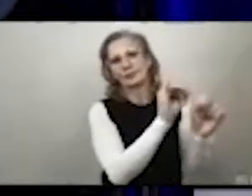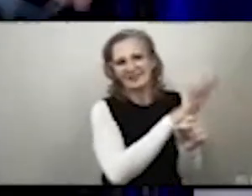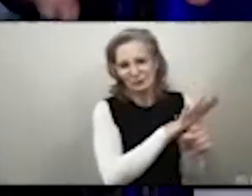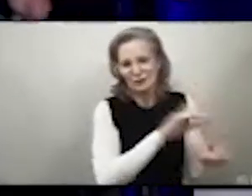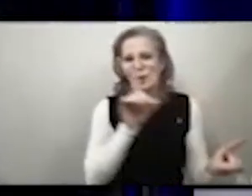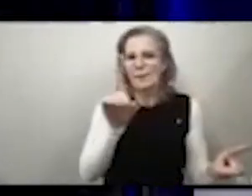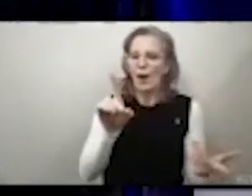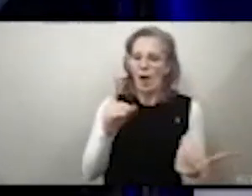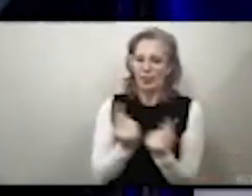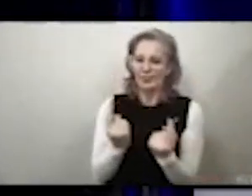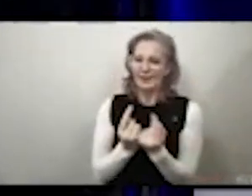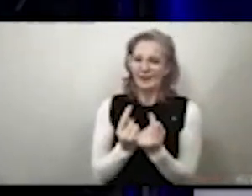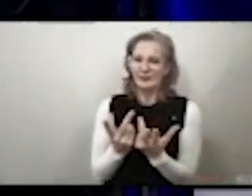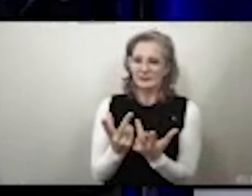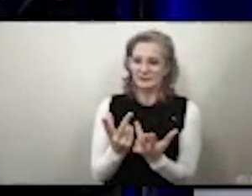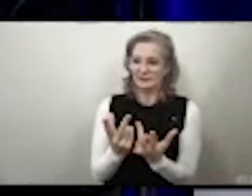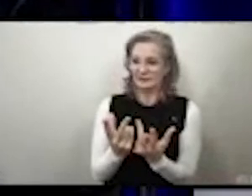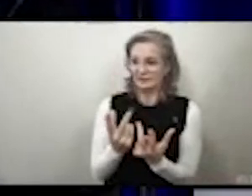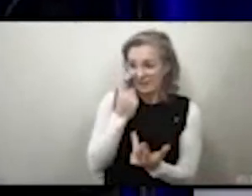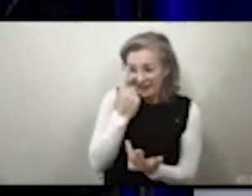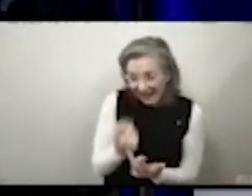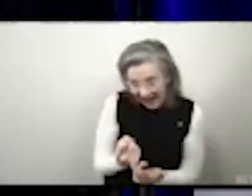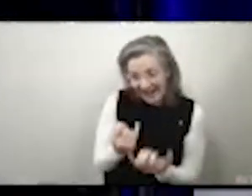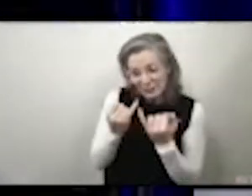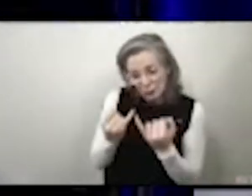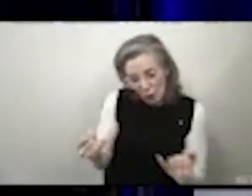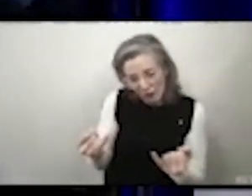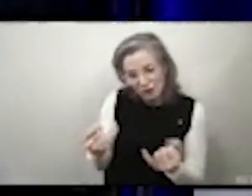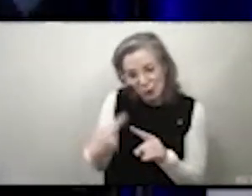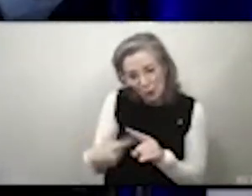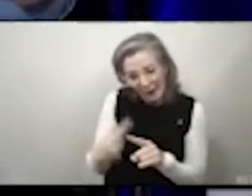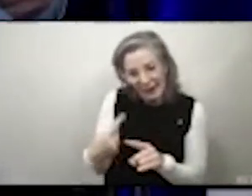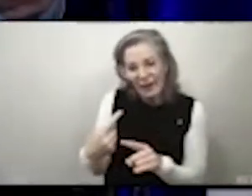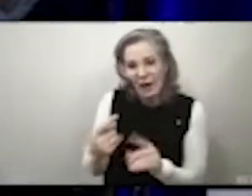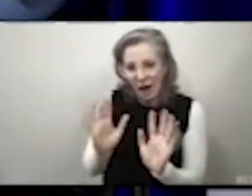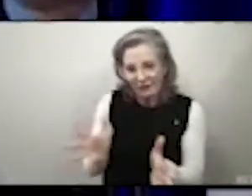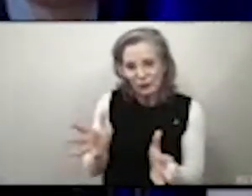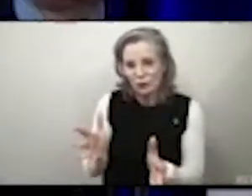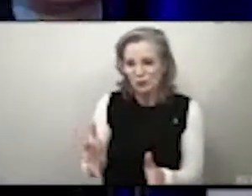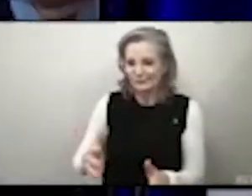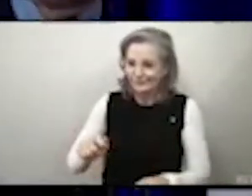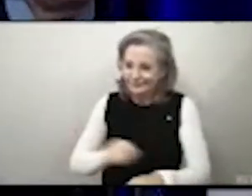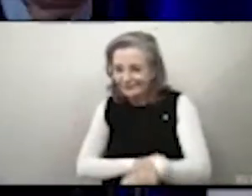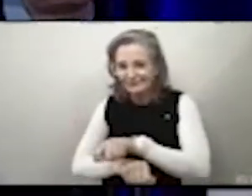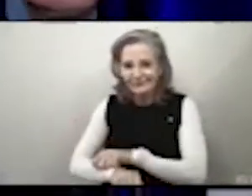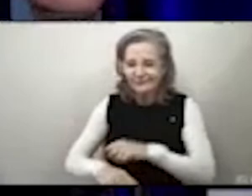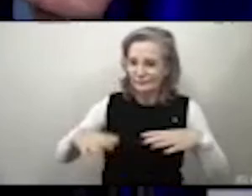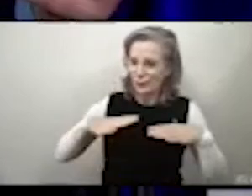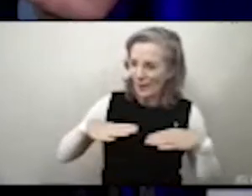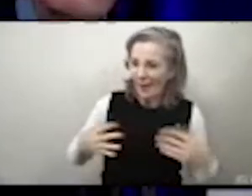much worse very quickly, and we've got to prepare for, and that, and that involves a kind of awareness that is maybe not there.